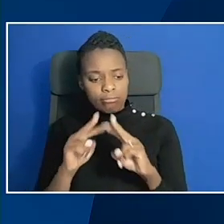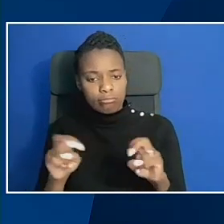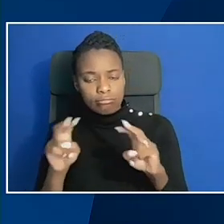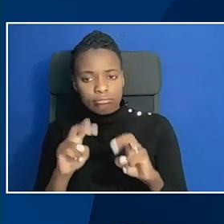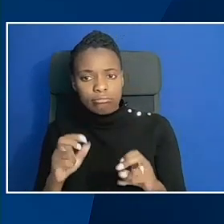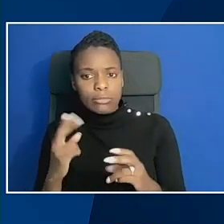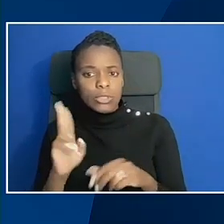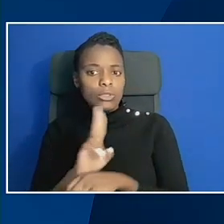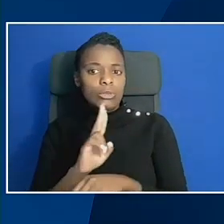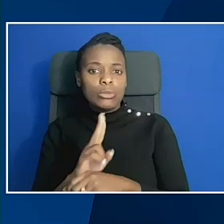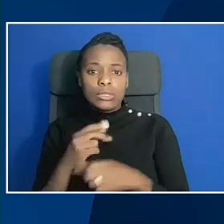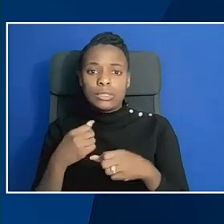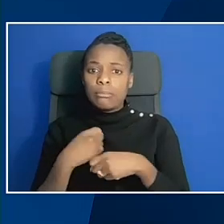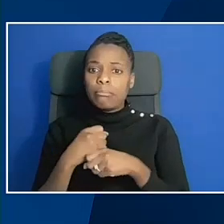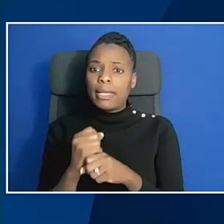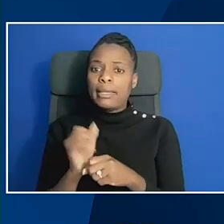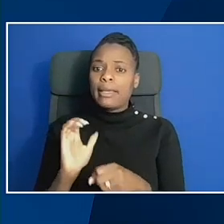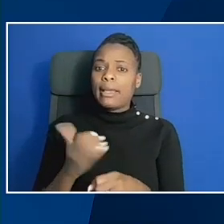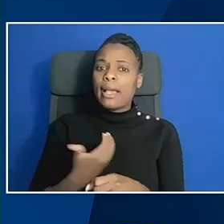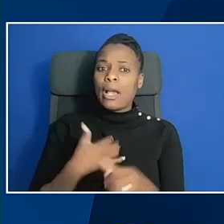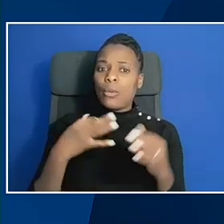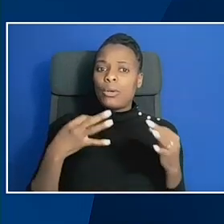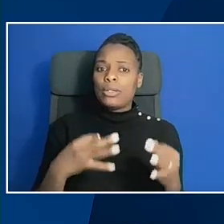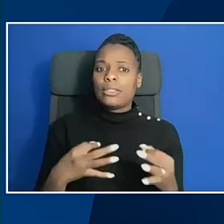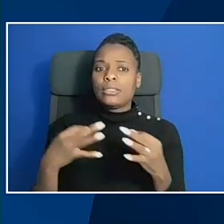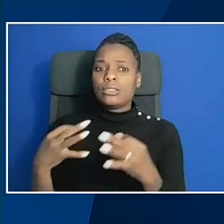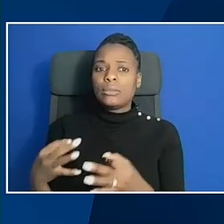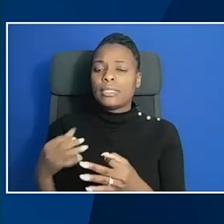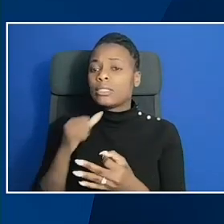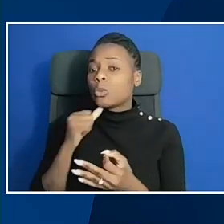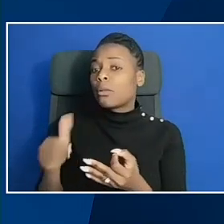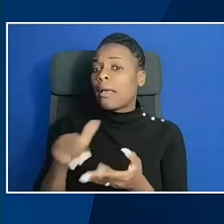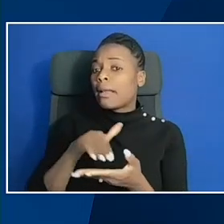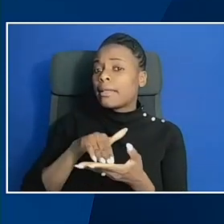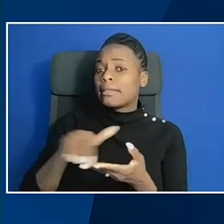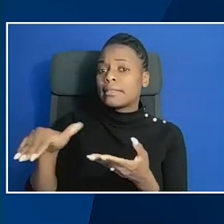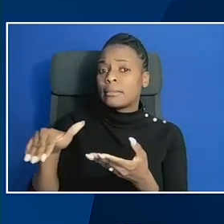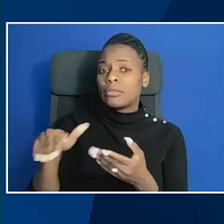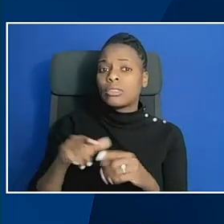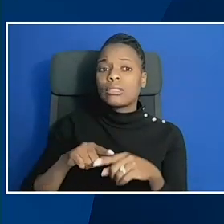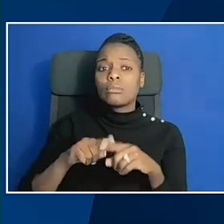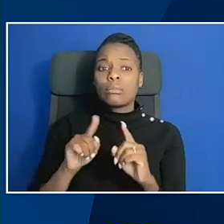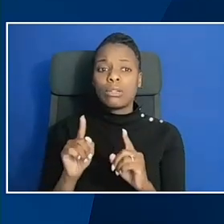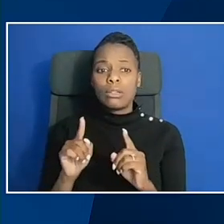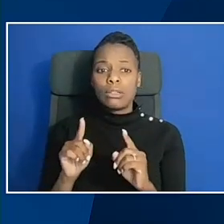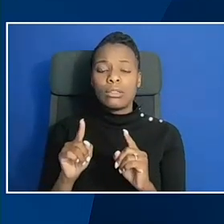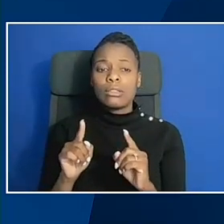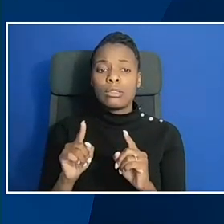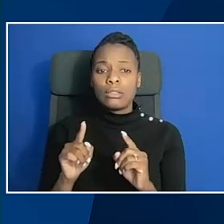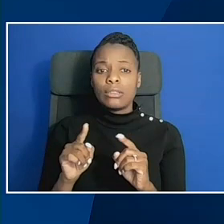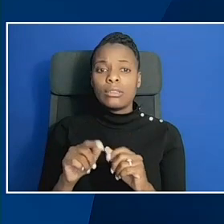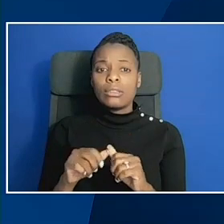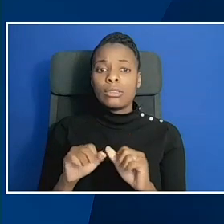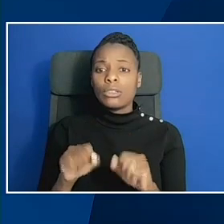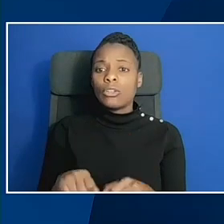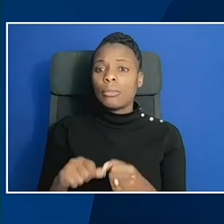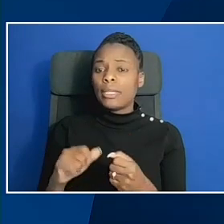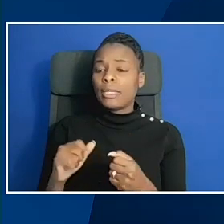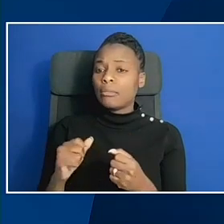So it's not an exemption from attending to but could be an efficient way to answer